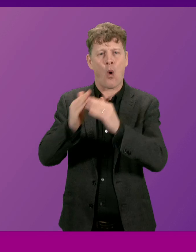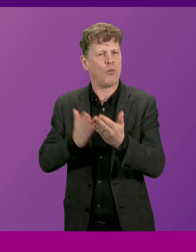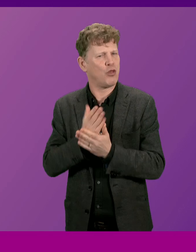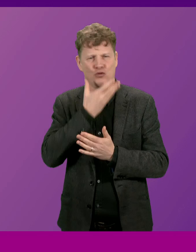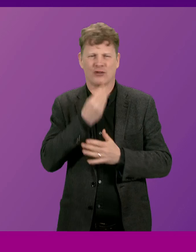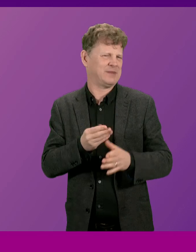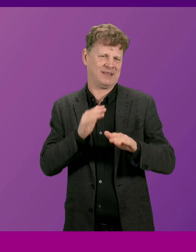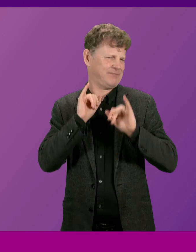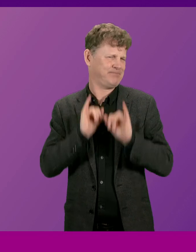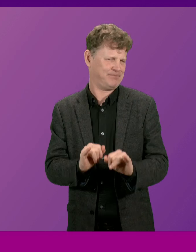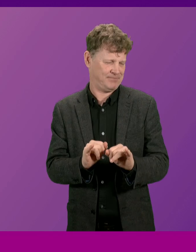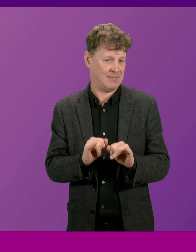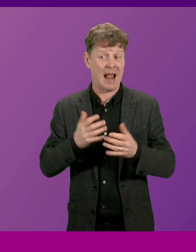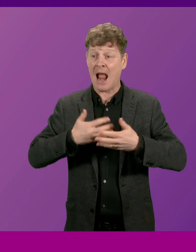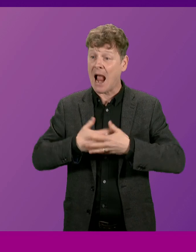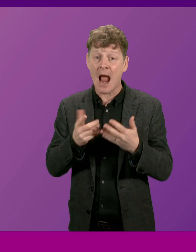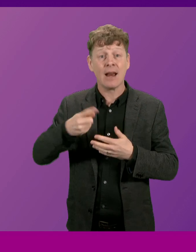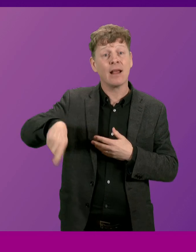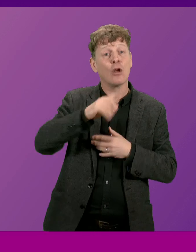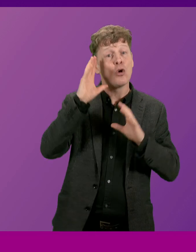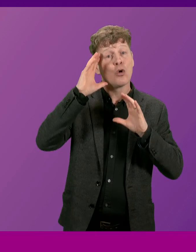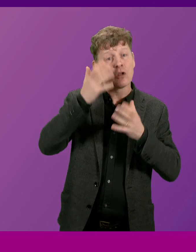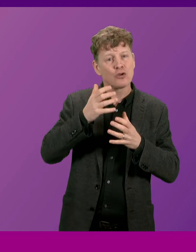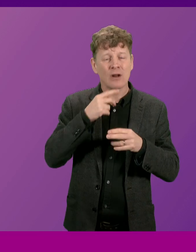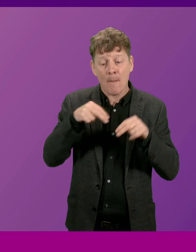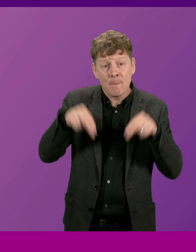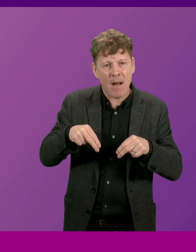Anyone who has concerns that puppies are being trafficked should report that to